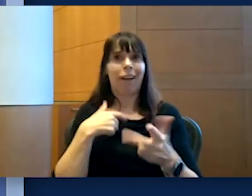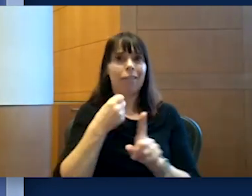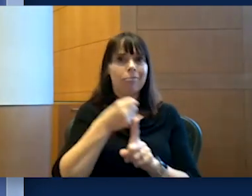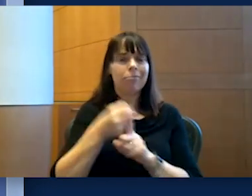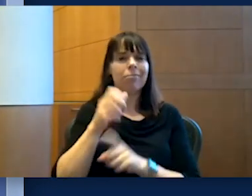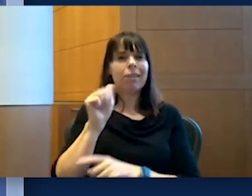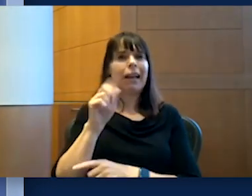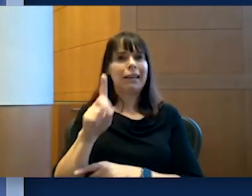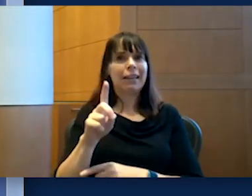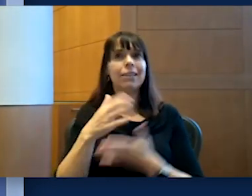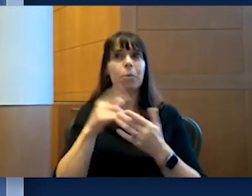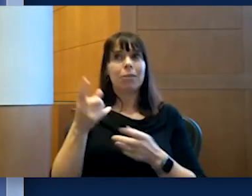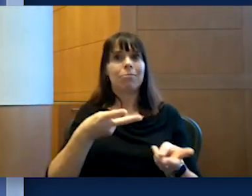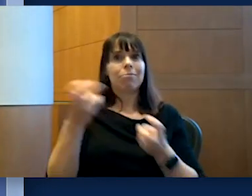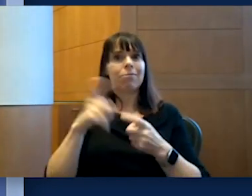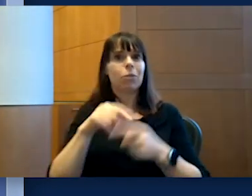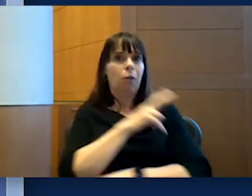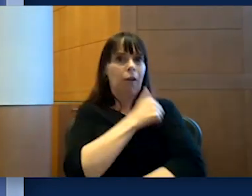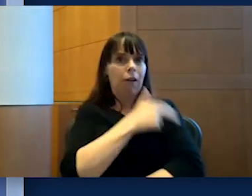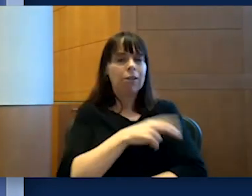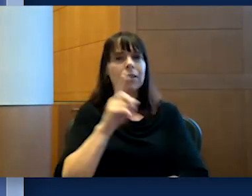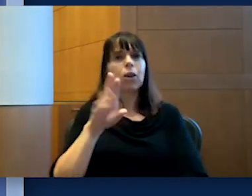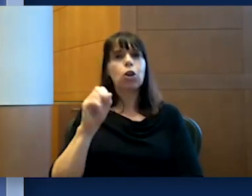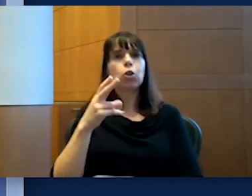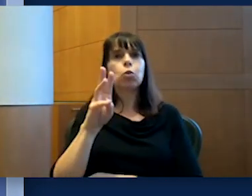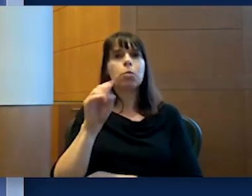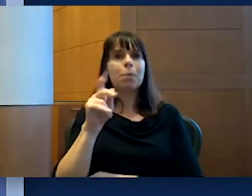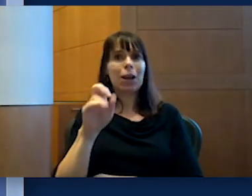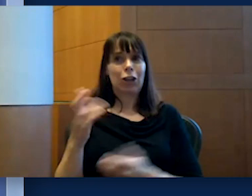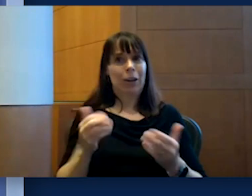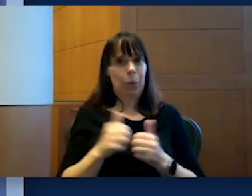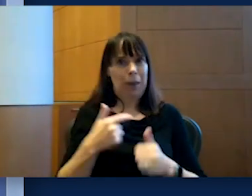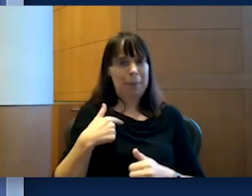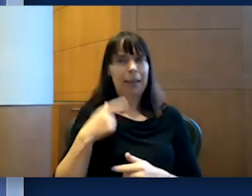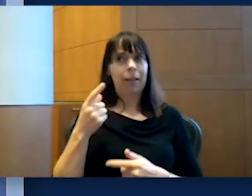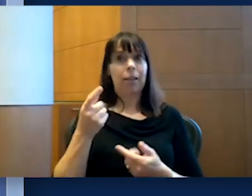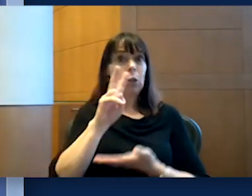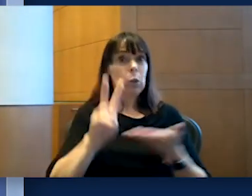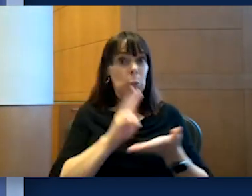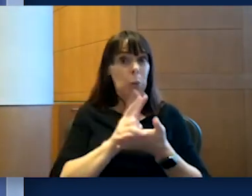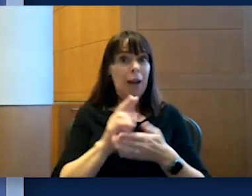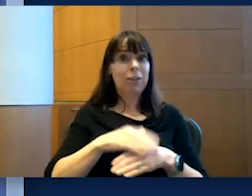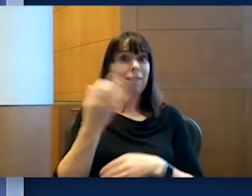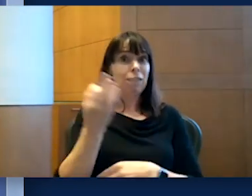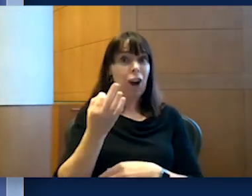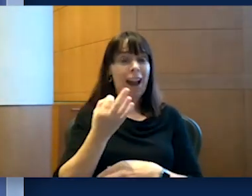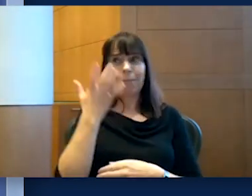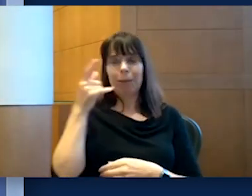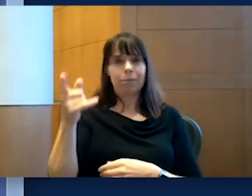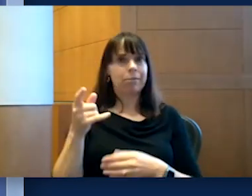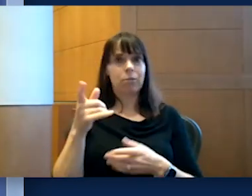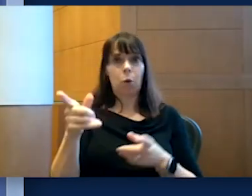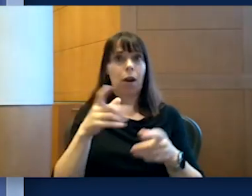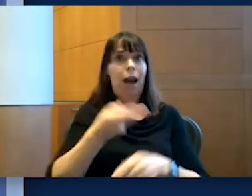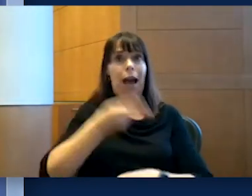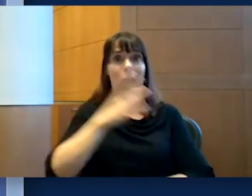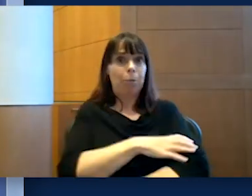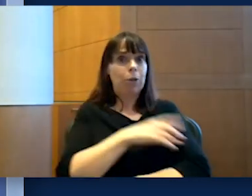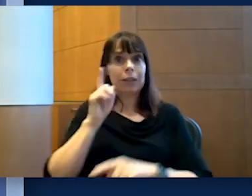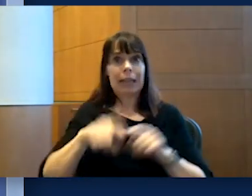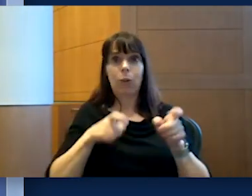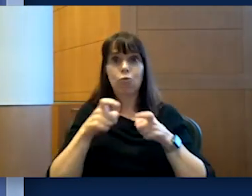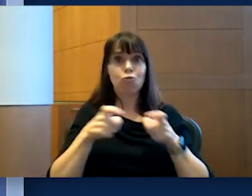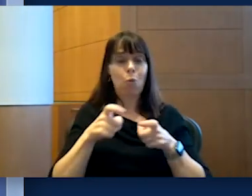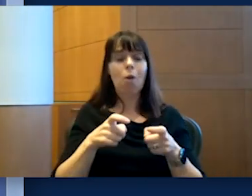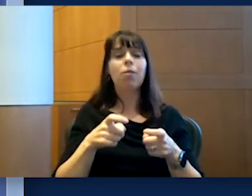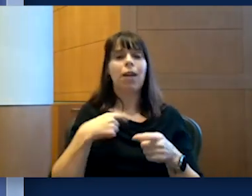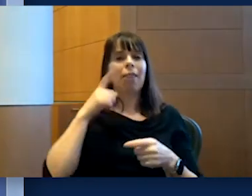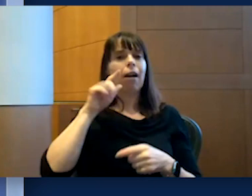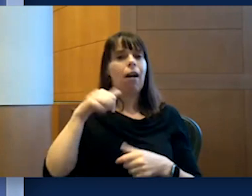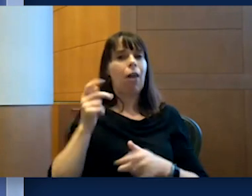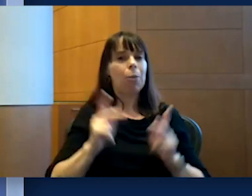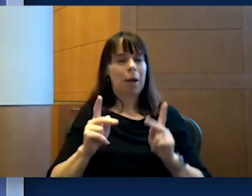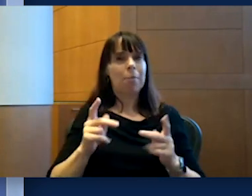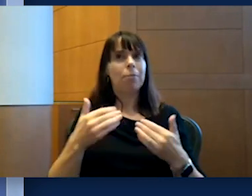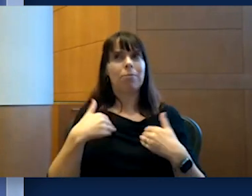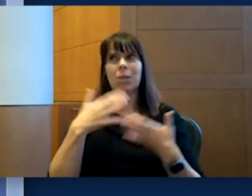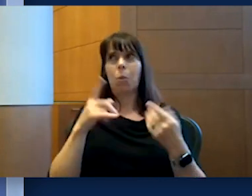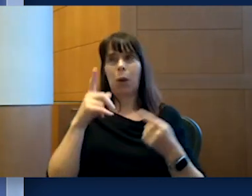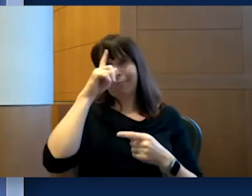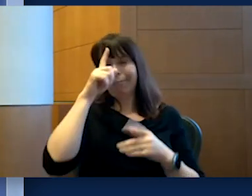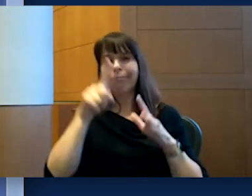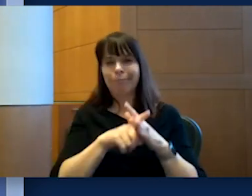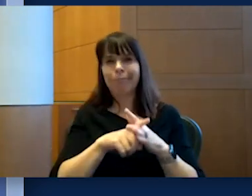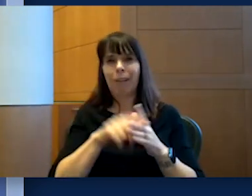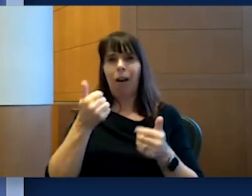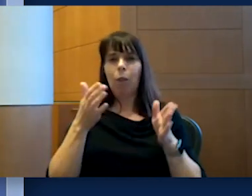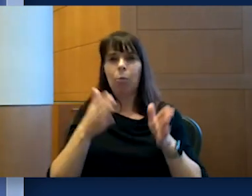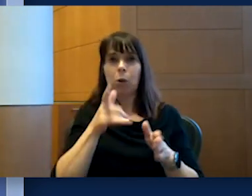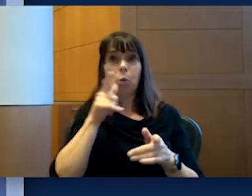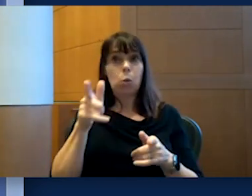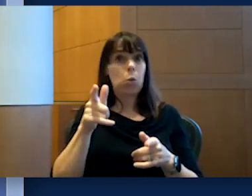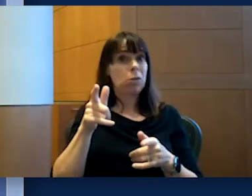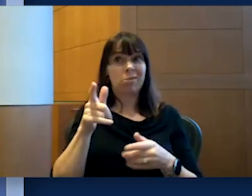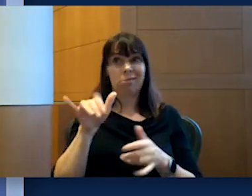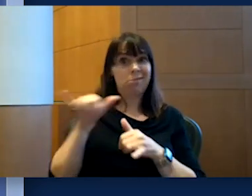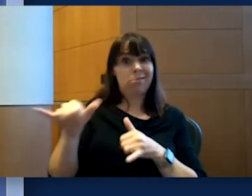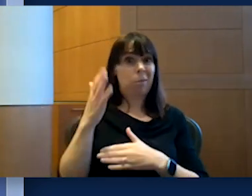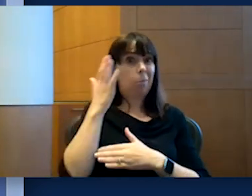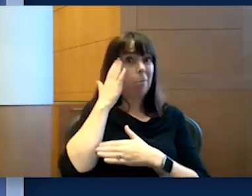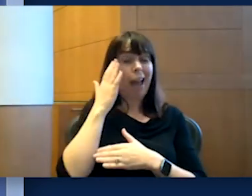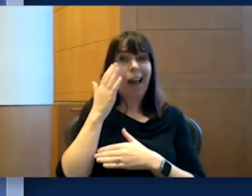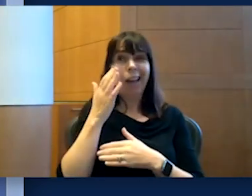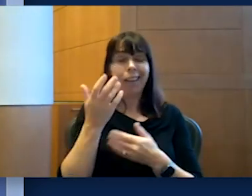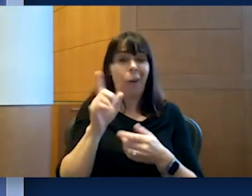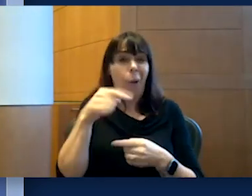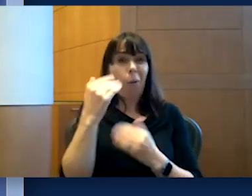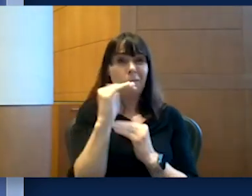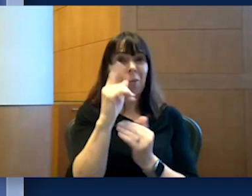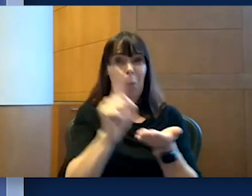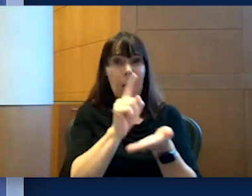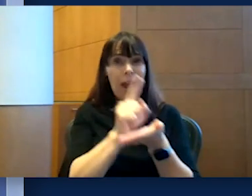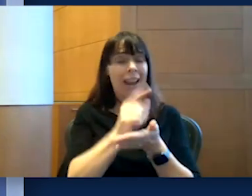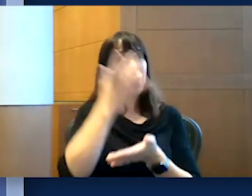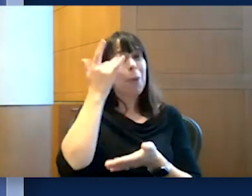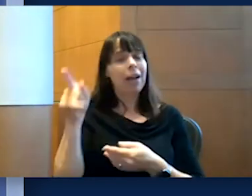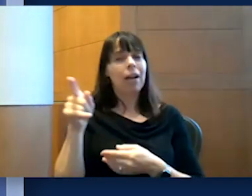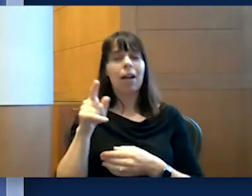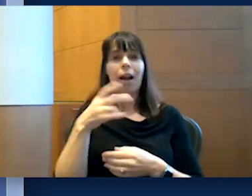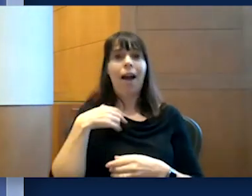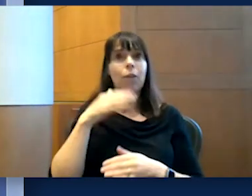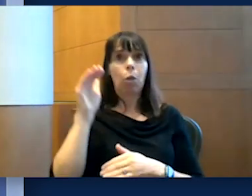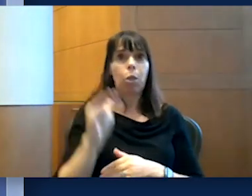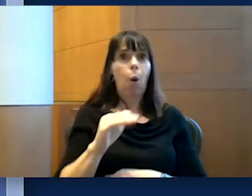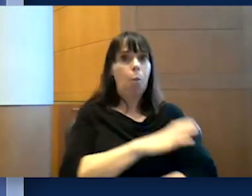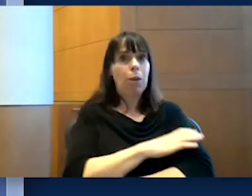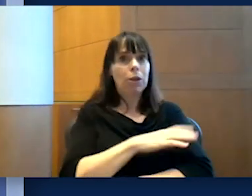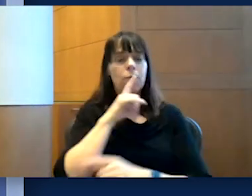I just came from clinic, and two of my three were dealing with episodes of AD. We just had someone in the hospital we spent two hours with on Friday due to uncontrolled high blood pressures. I think of other individuals I've had, one comes to mind, that hadn't left bed for more than one hour at a time for years because of unregulated hypo tension.